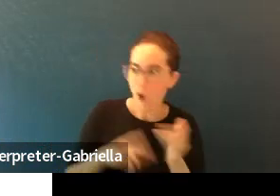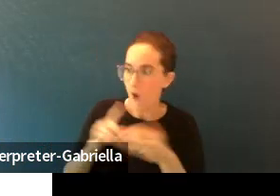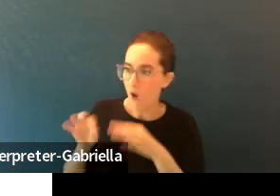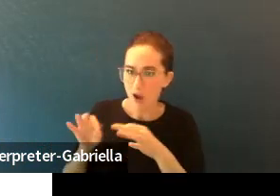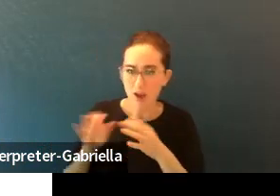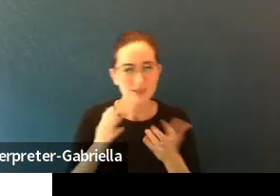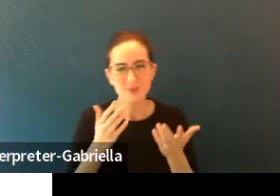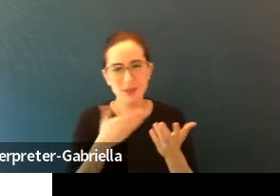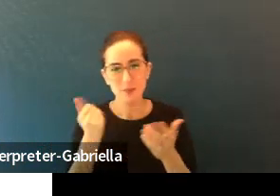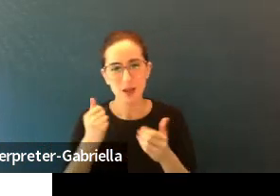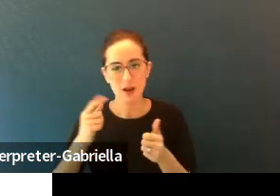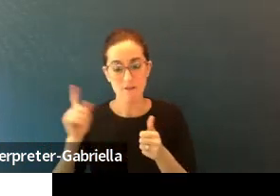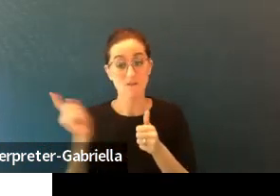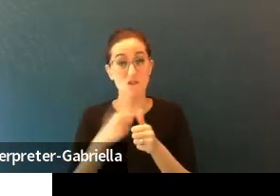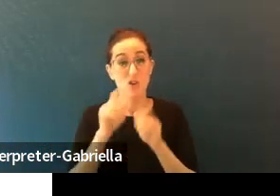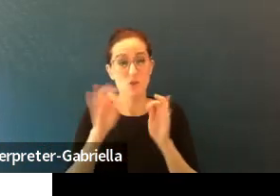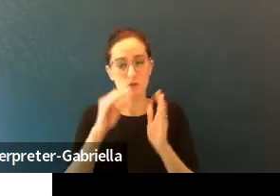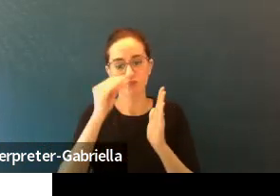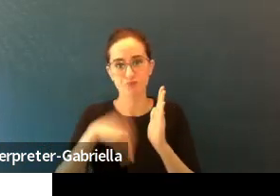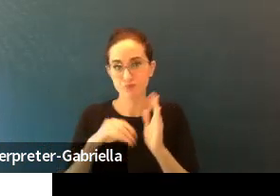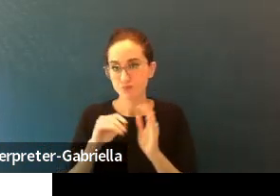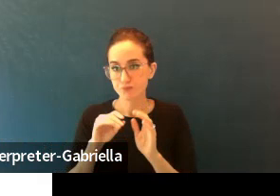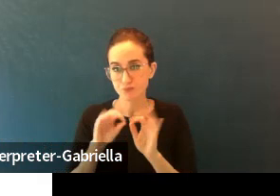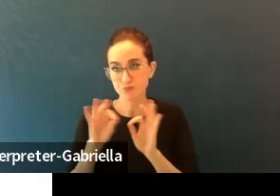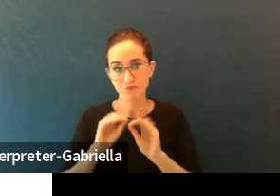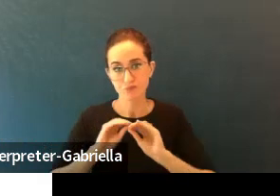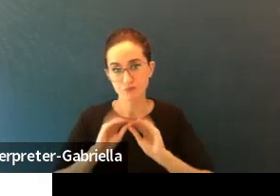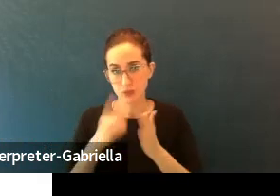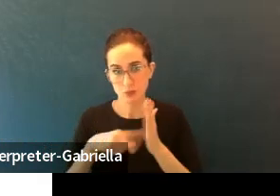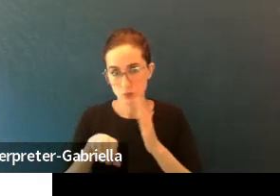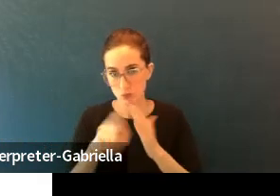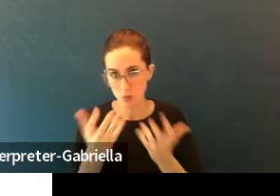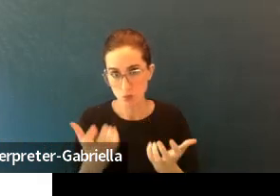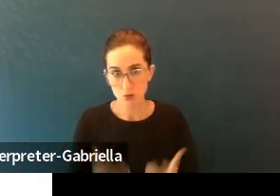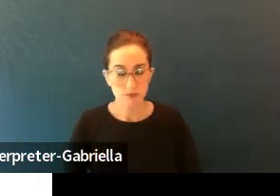Thank you, Dave. It's perfect. I just wanted to reiterate